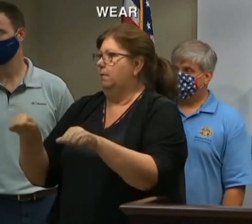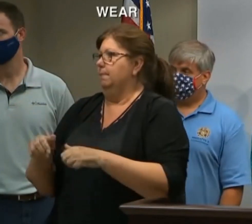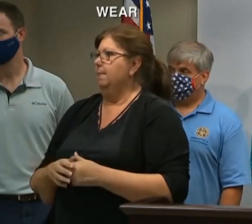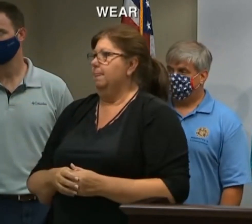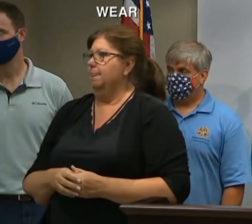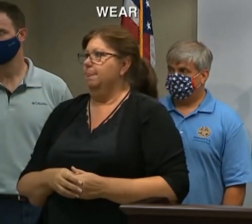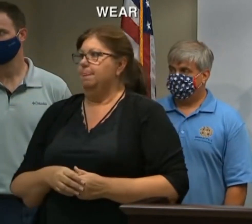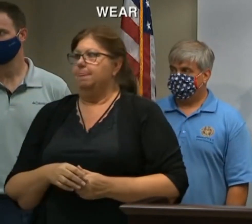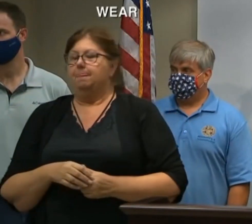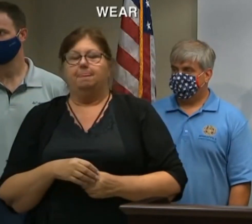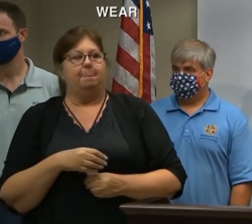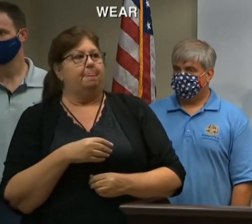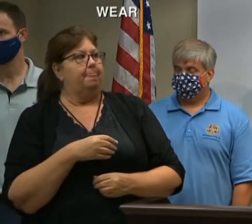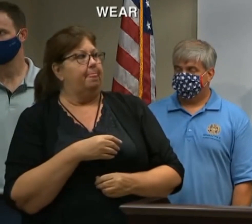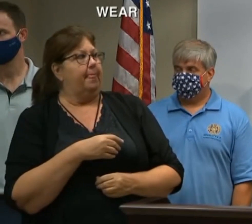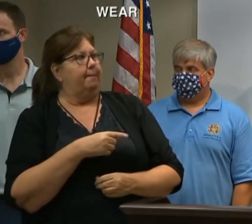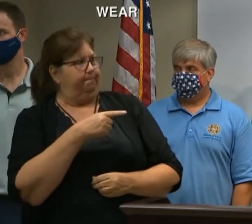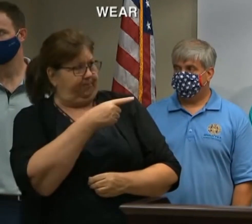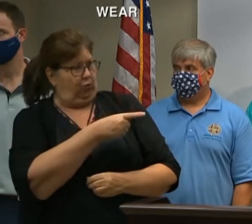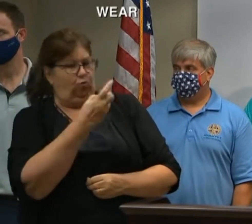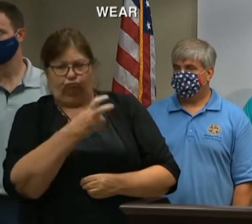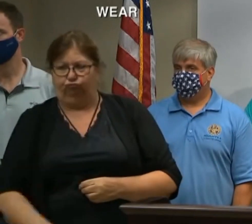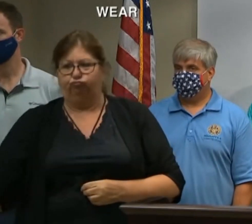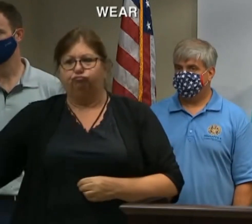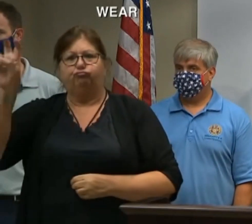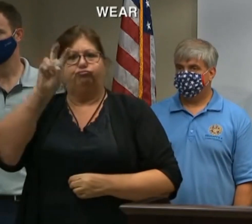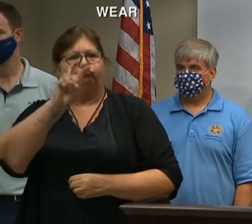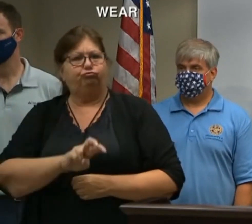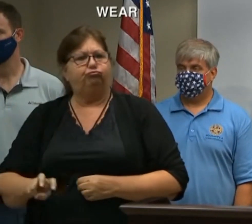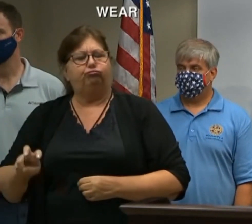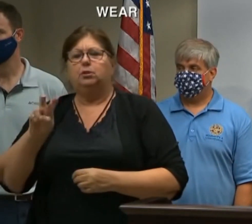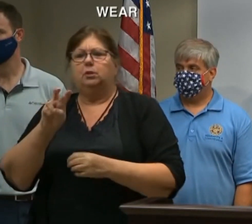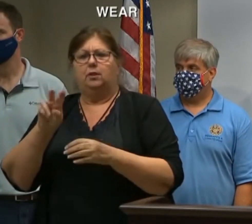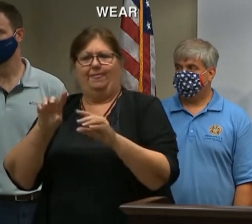matt you've traveled across the entire district how would you